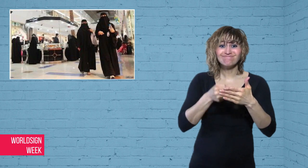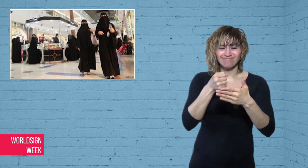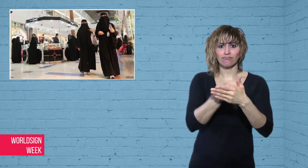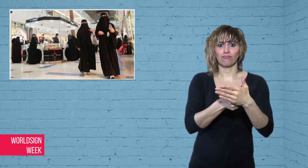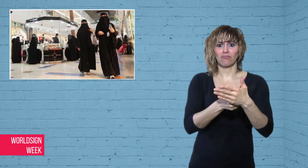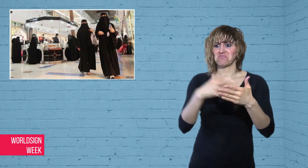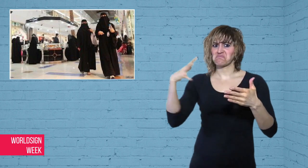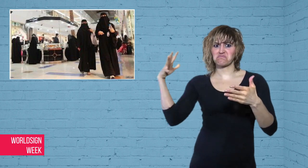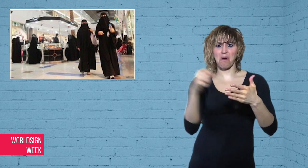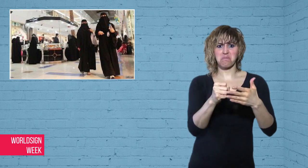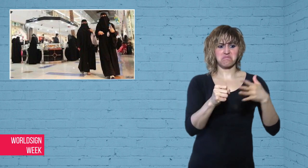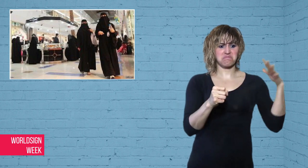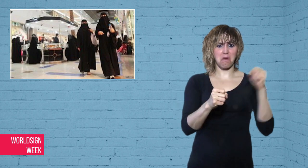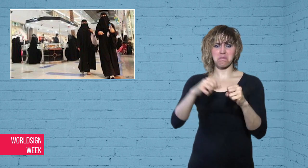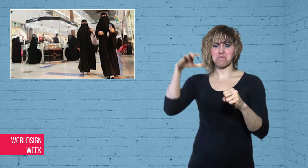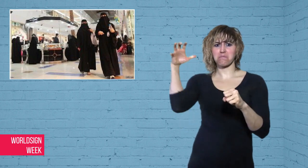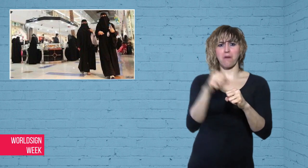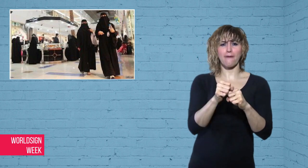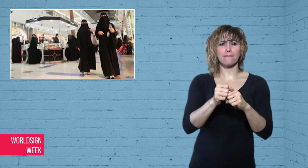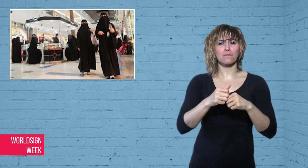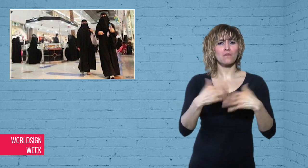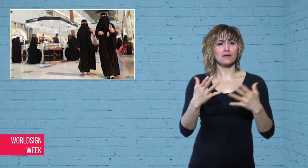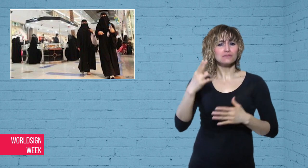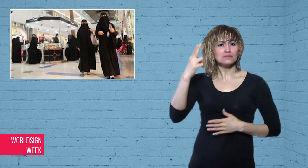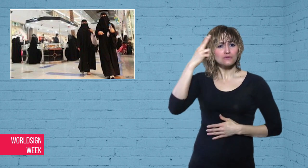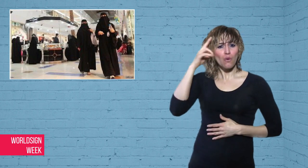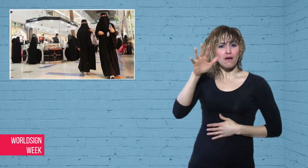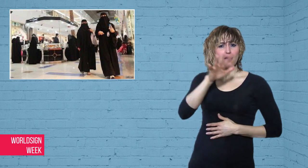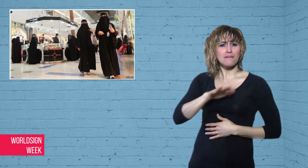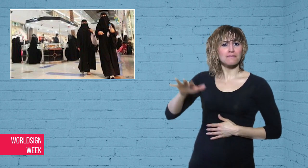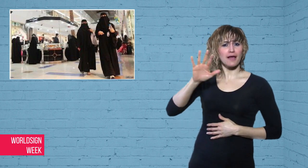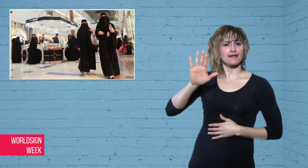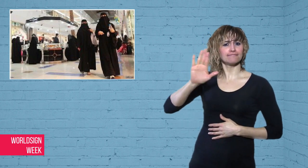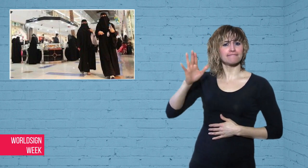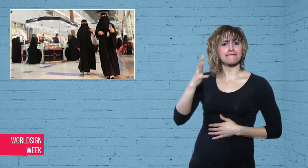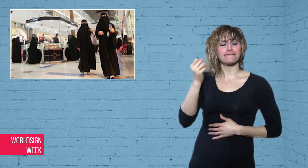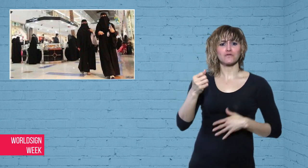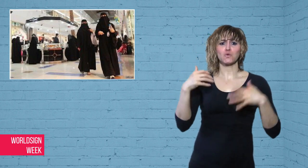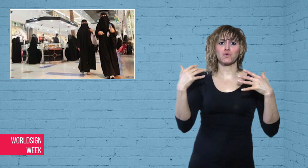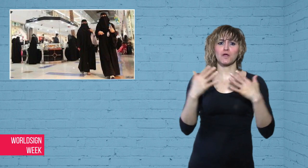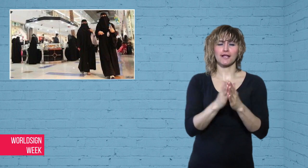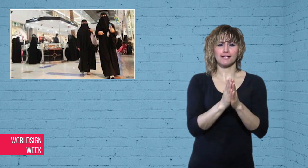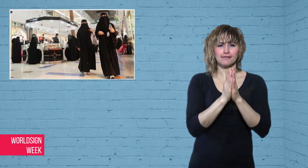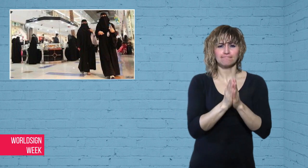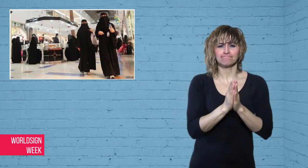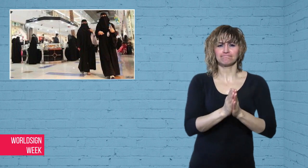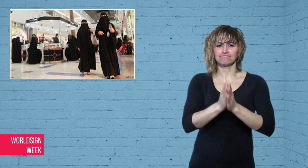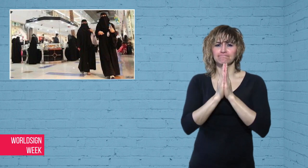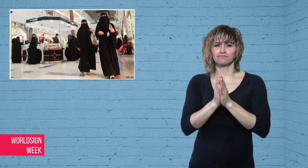reforms are being attacked by the